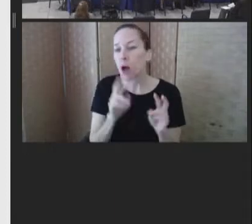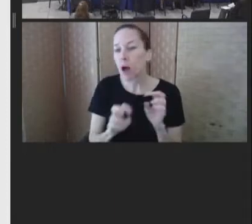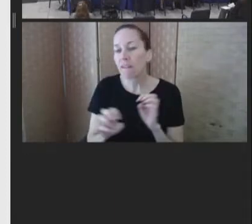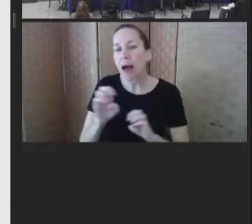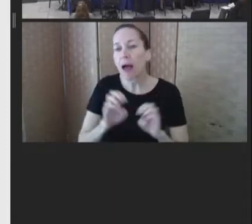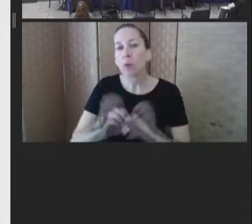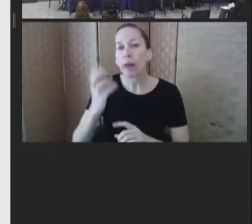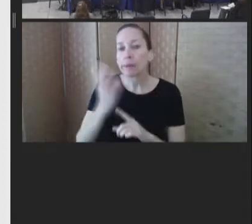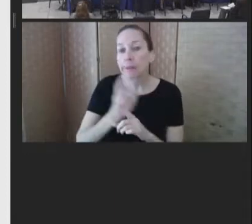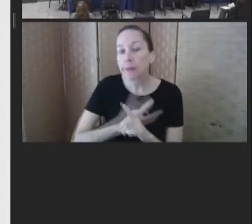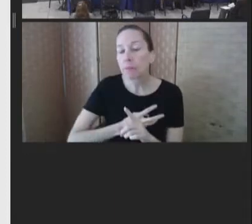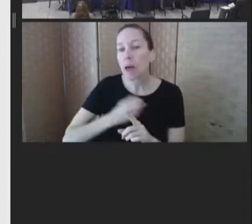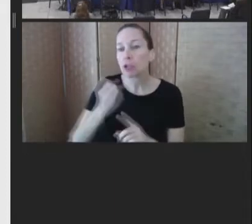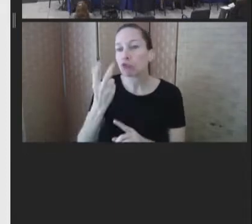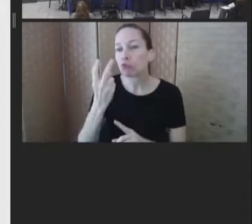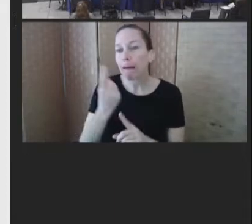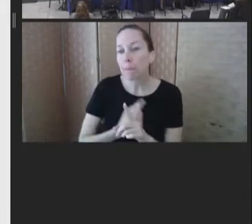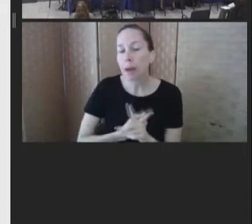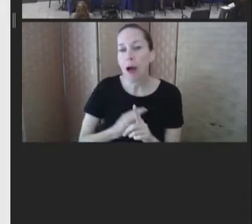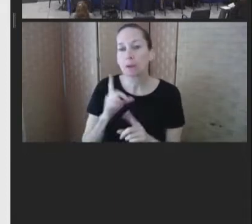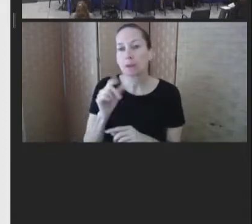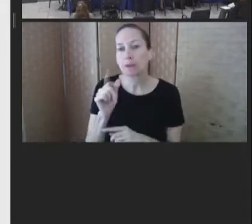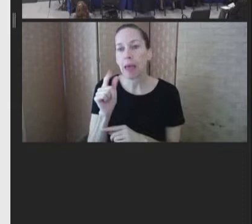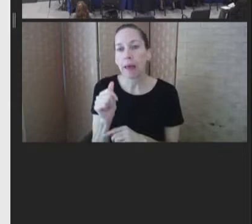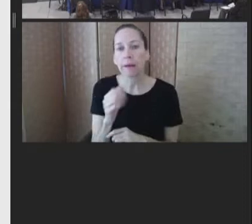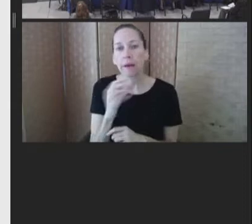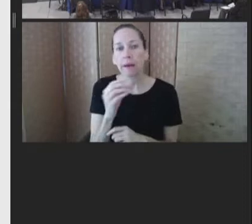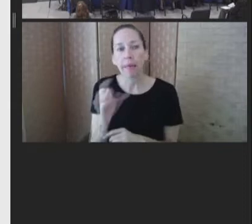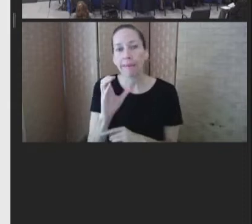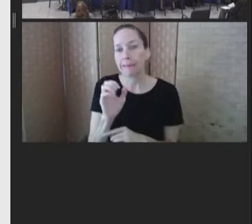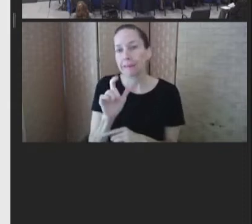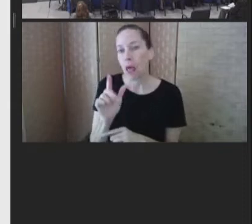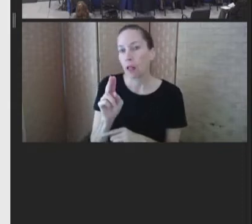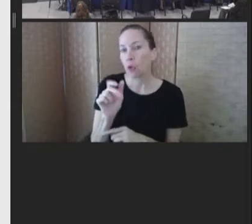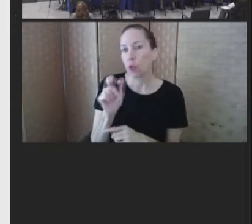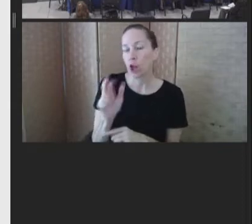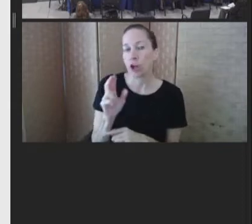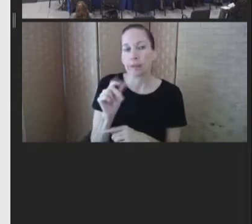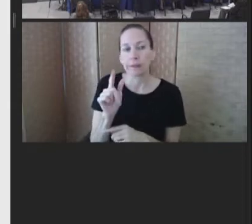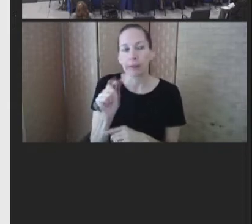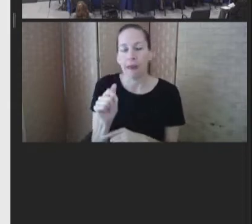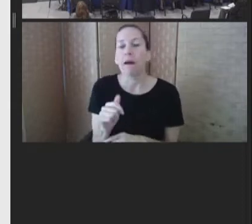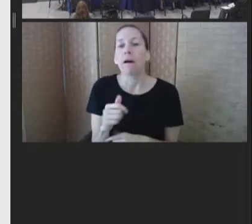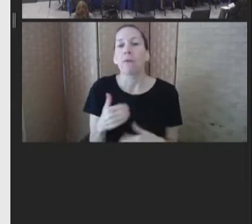look at the cellular data. And because we had a high number of breakthrough infection, our focus